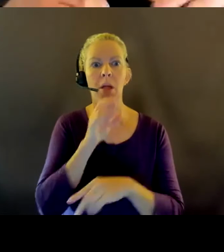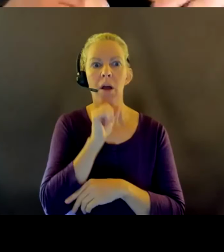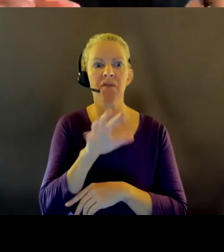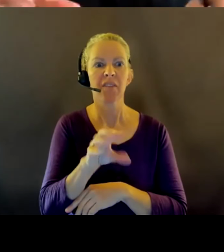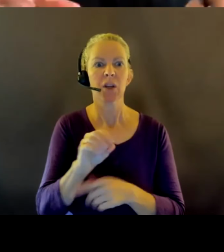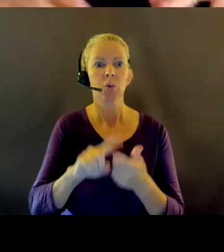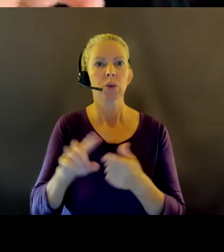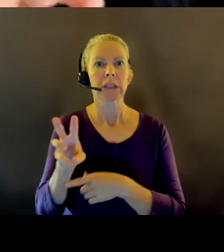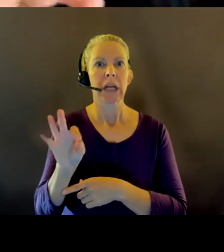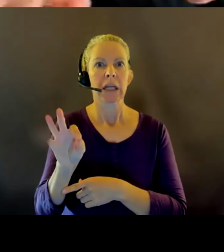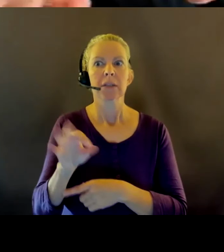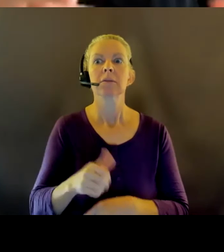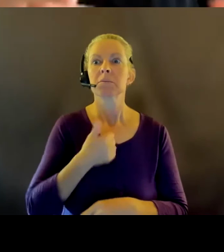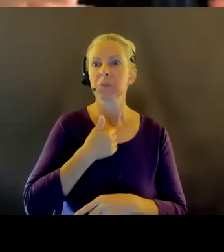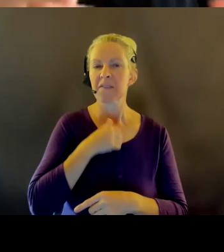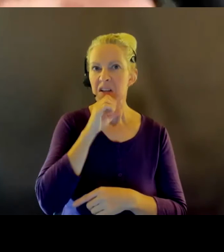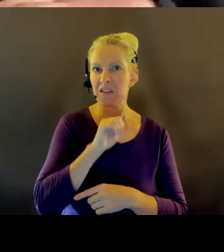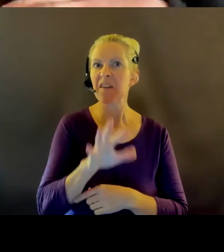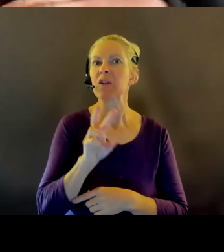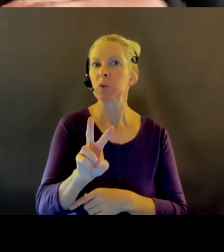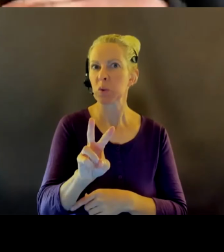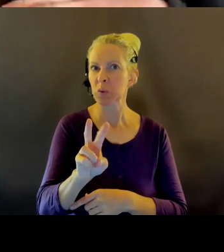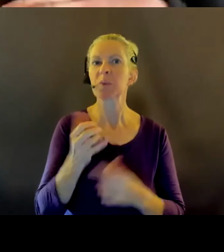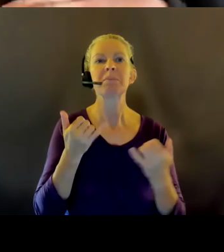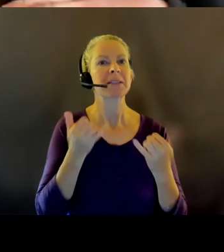I just got into that special club.